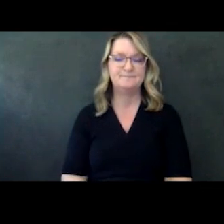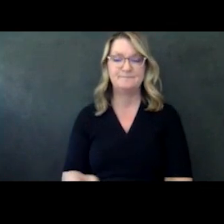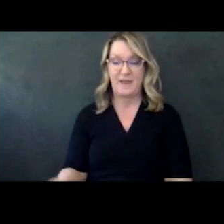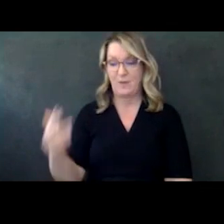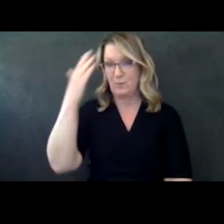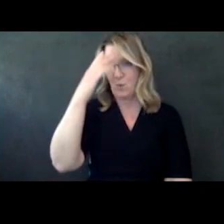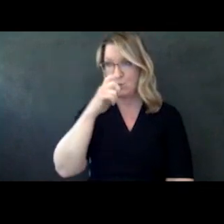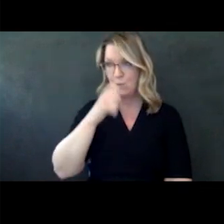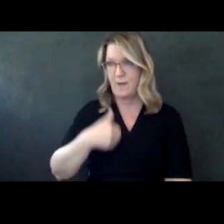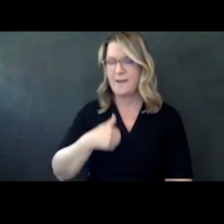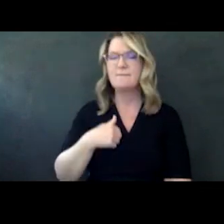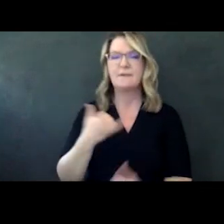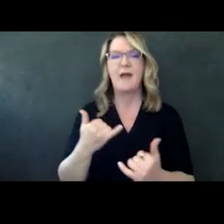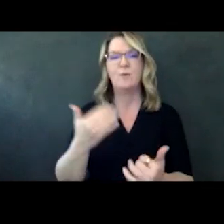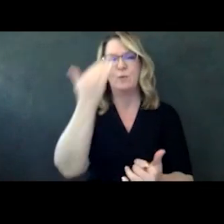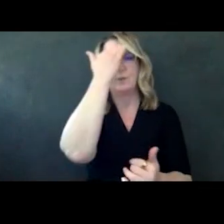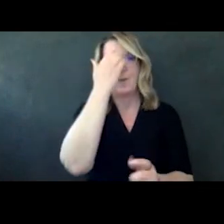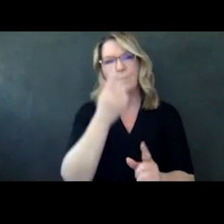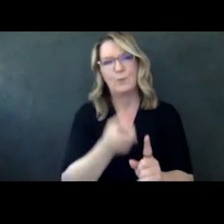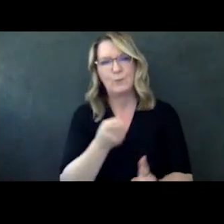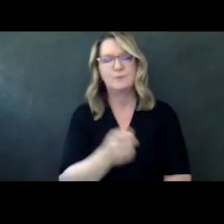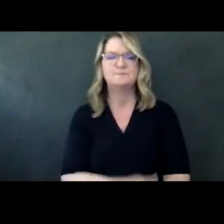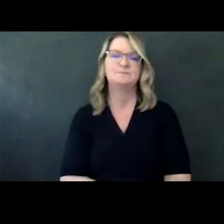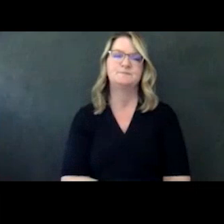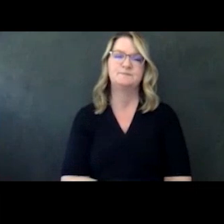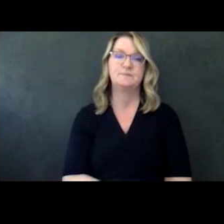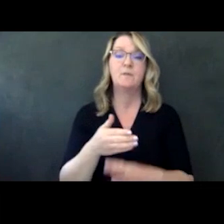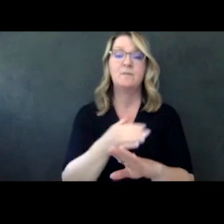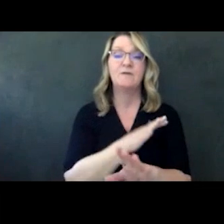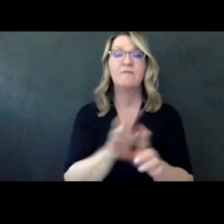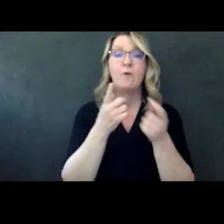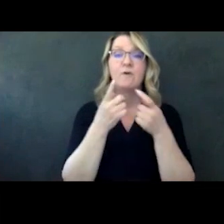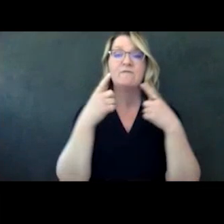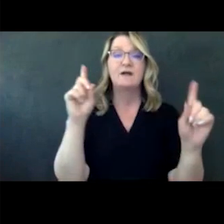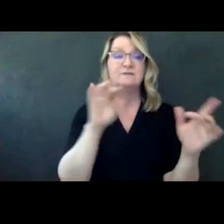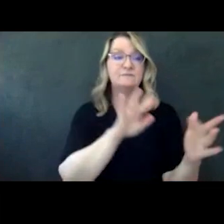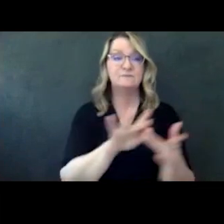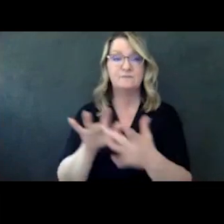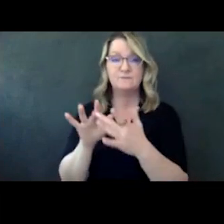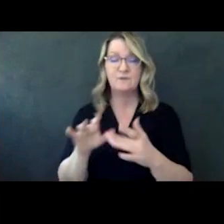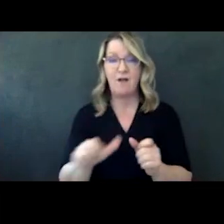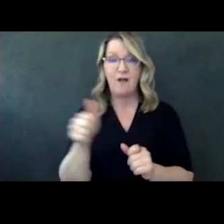Slide 5, Know Thyself. Before we effectively reach others, we need to start with a clear